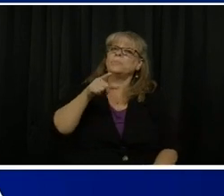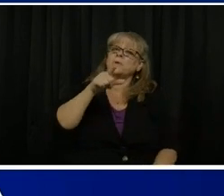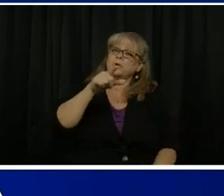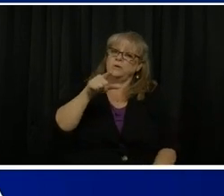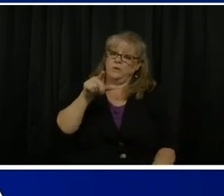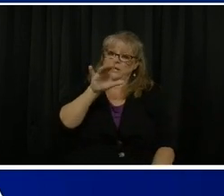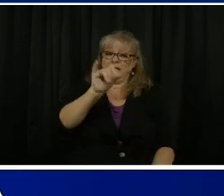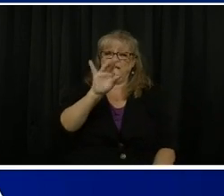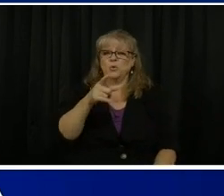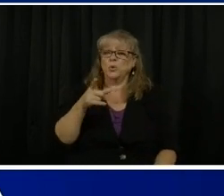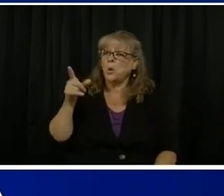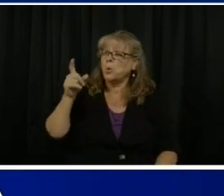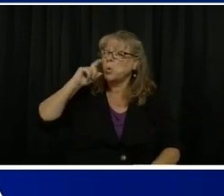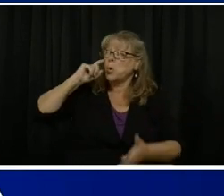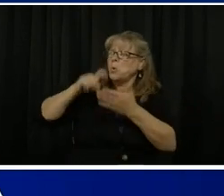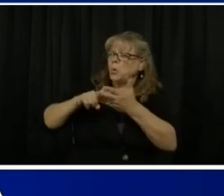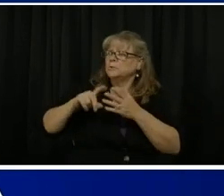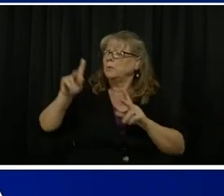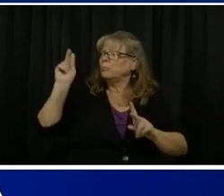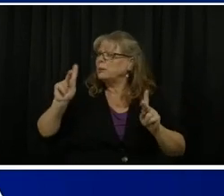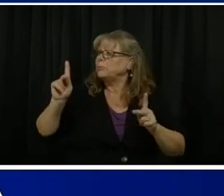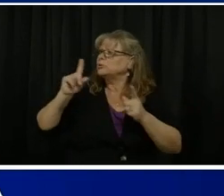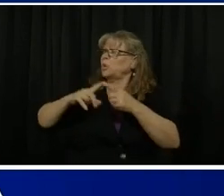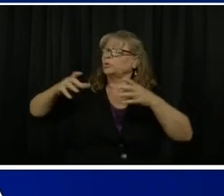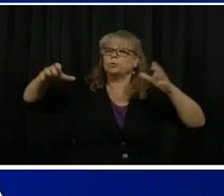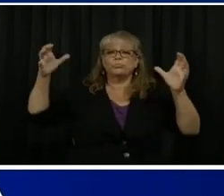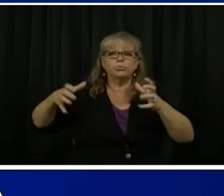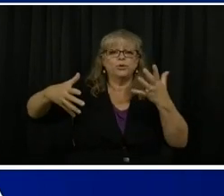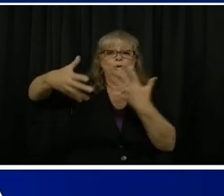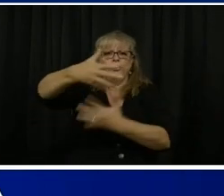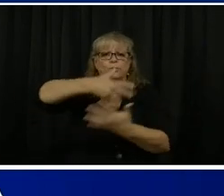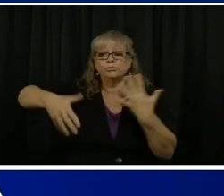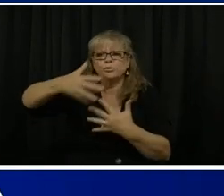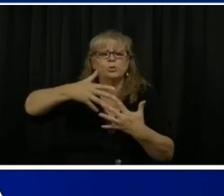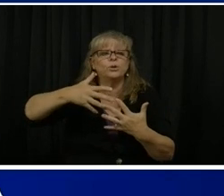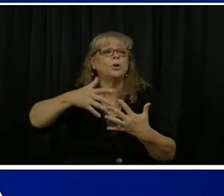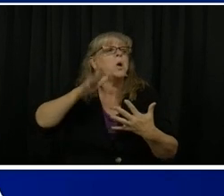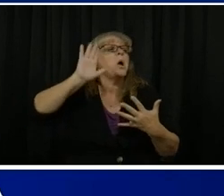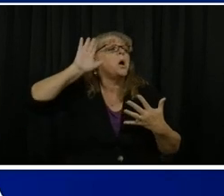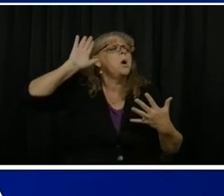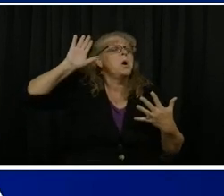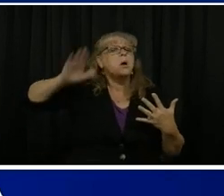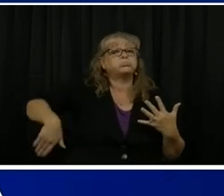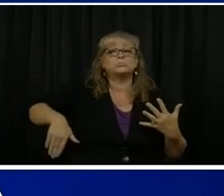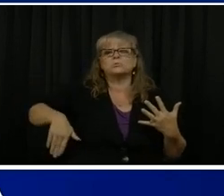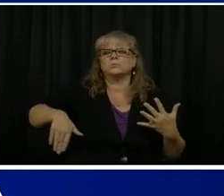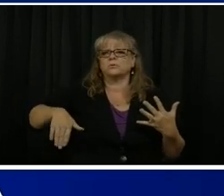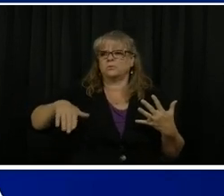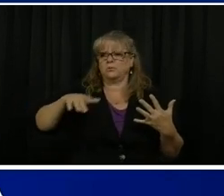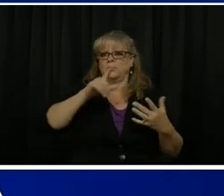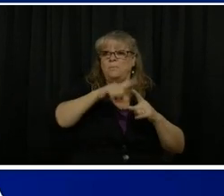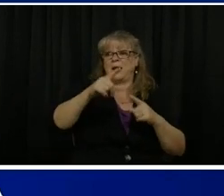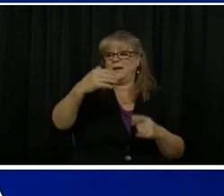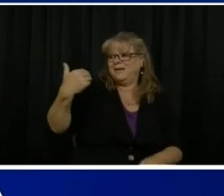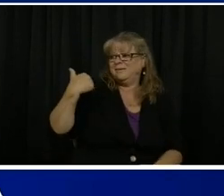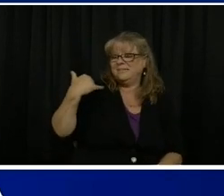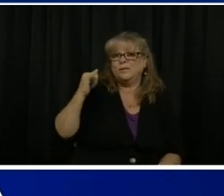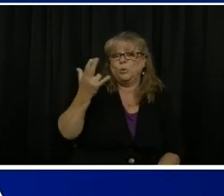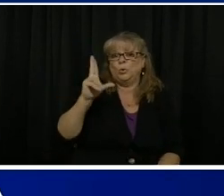ECONOMY DEPENDS ON IT. YOU ARE PROBABLY DESERVING OF THIS ANECDOTALLY, YOU MIGHT BE